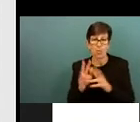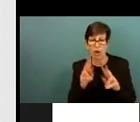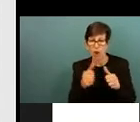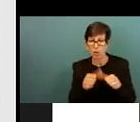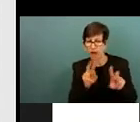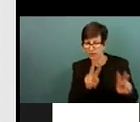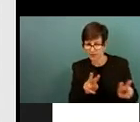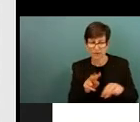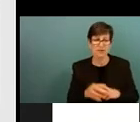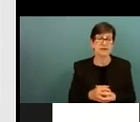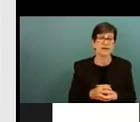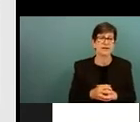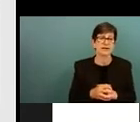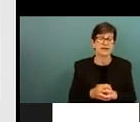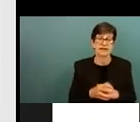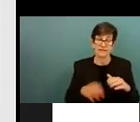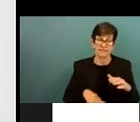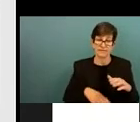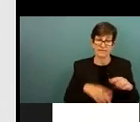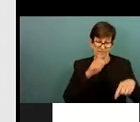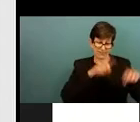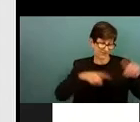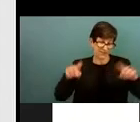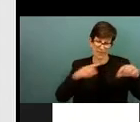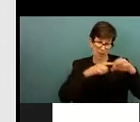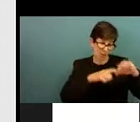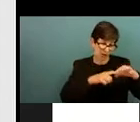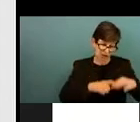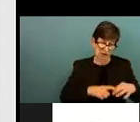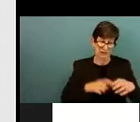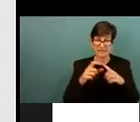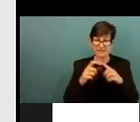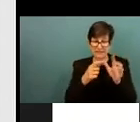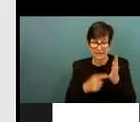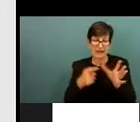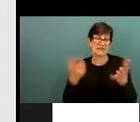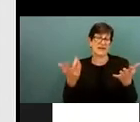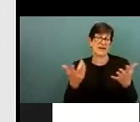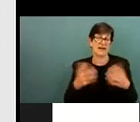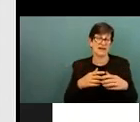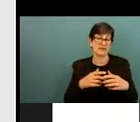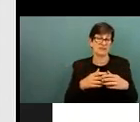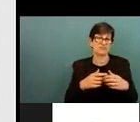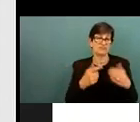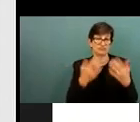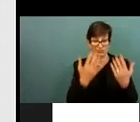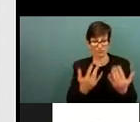this is covering the full range of questions and data that we've generated and it really